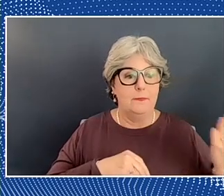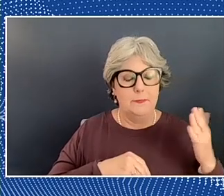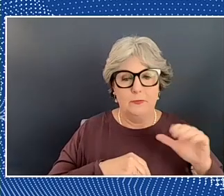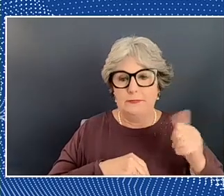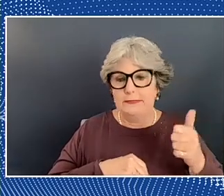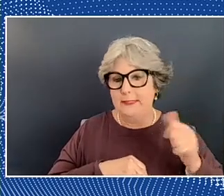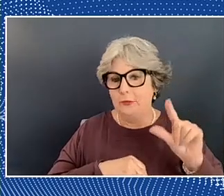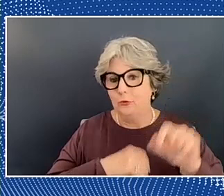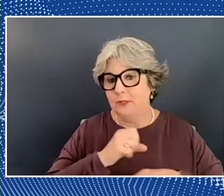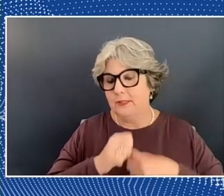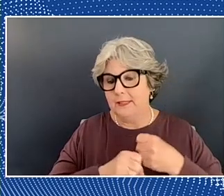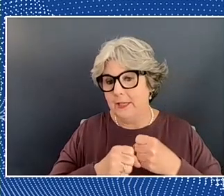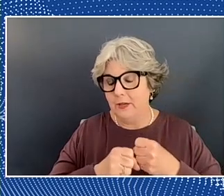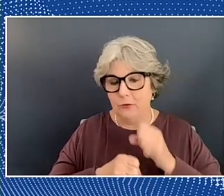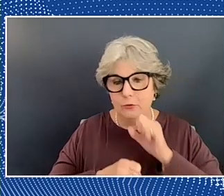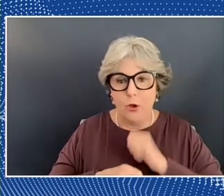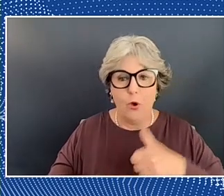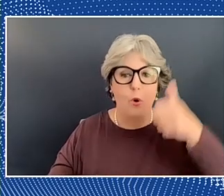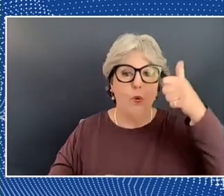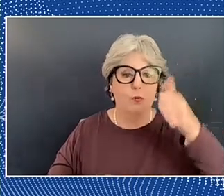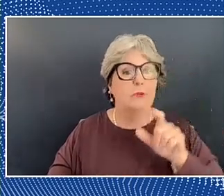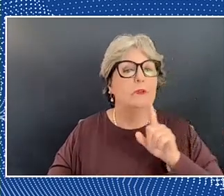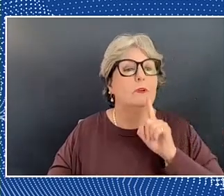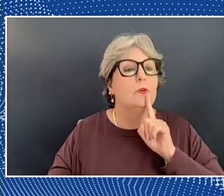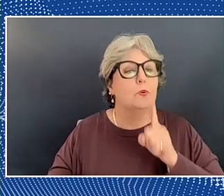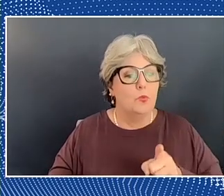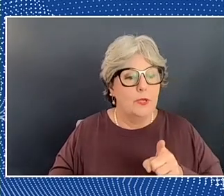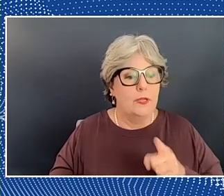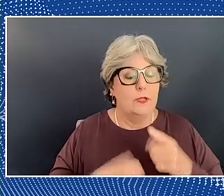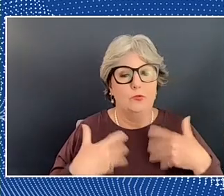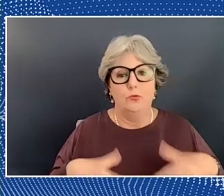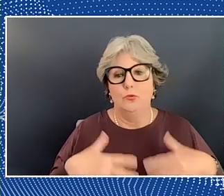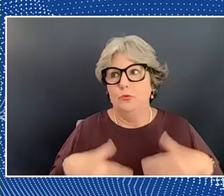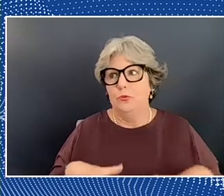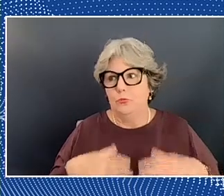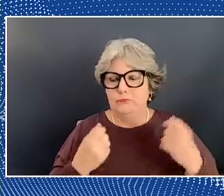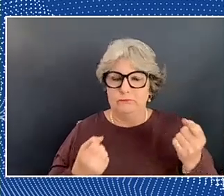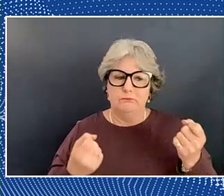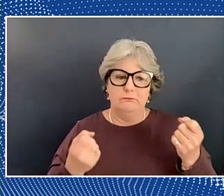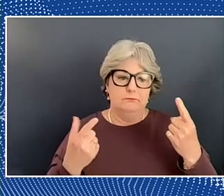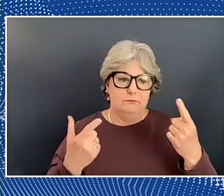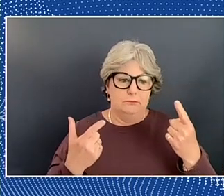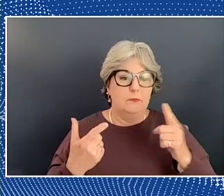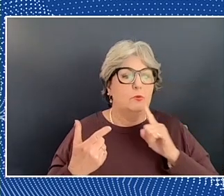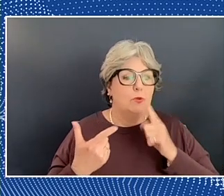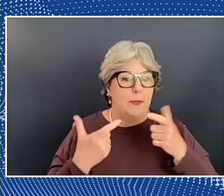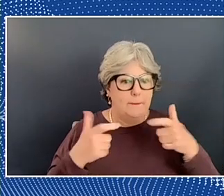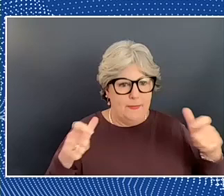senior really brings it home how deep and big this crisis is.